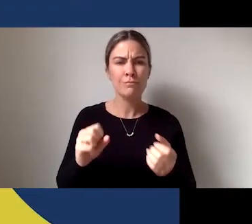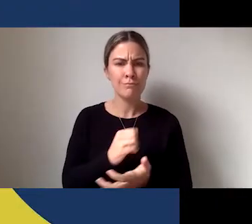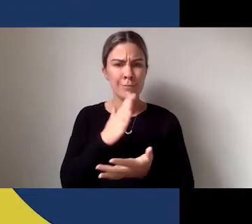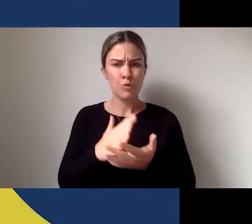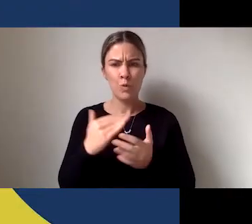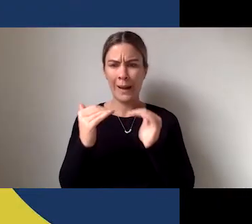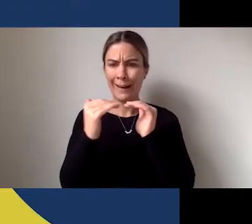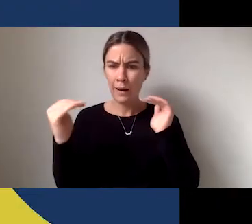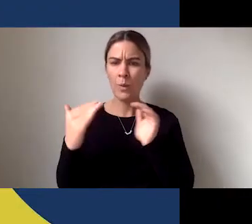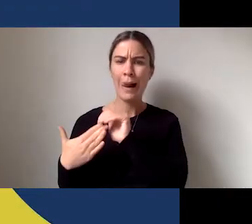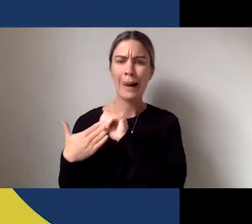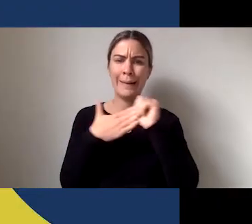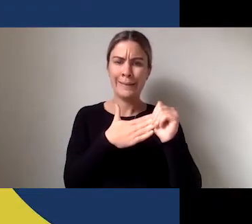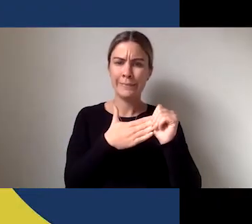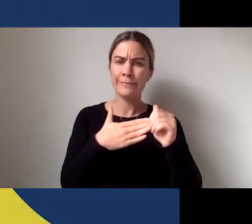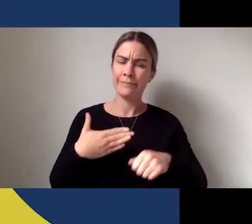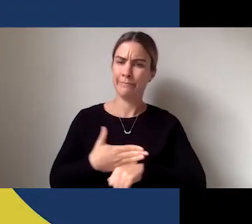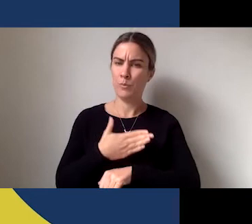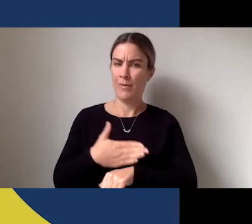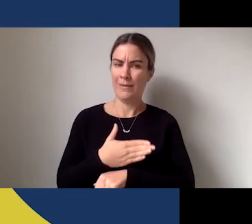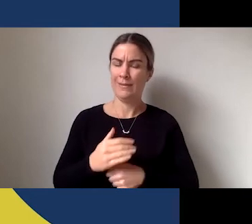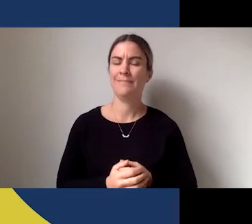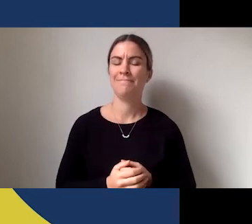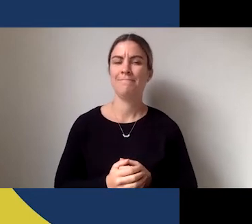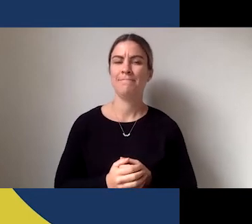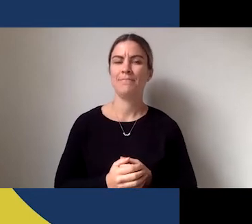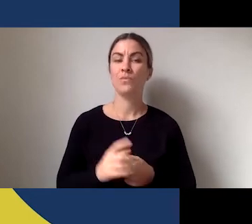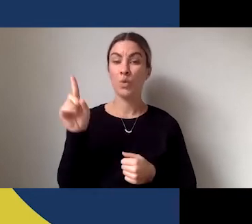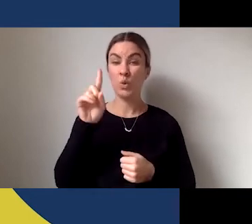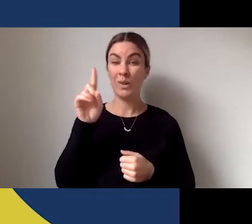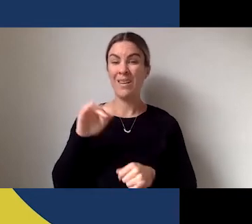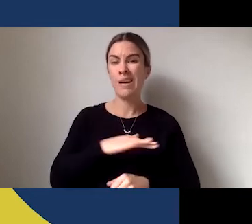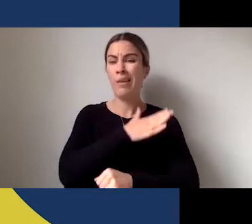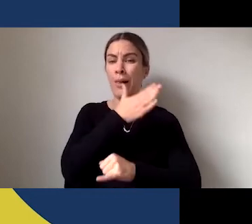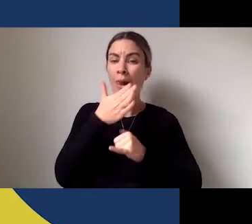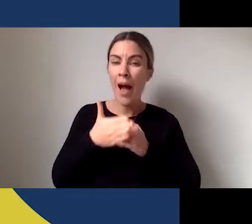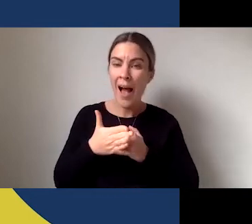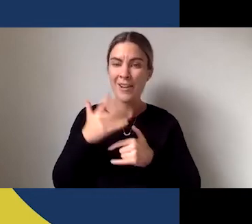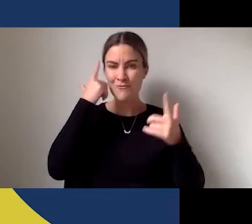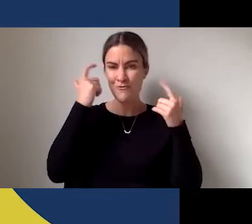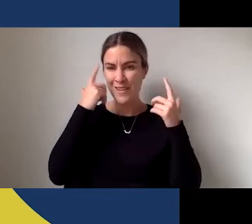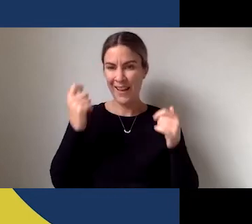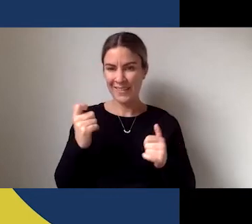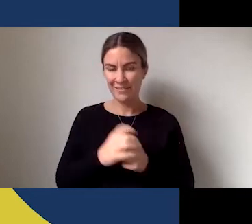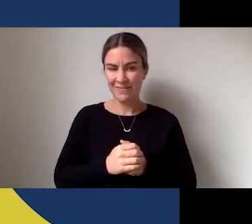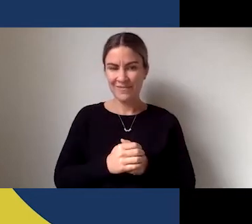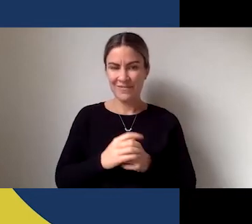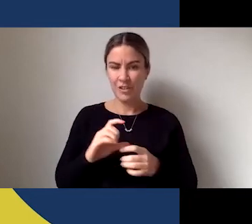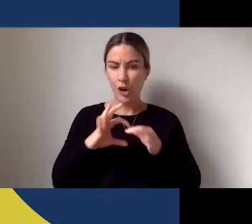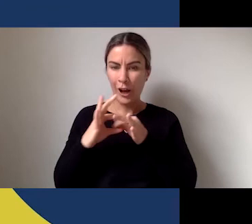Today marks the last session in our current series of Creative Connections. It is our 40th session since we began at the start of April